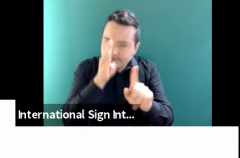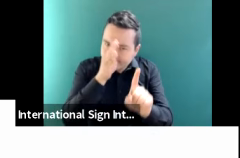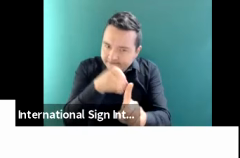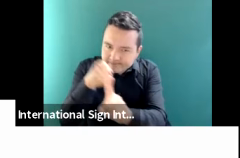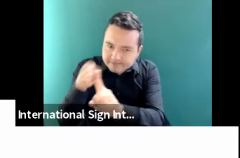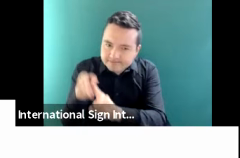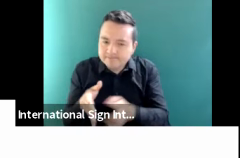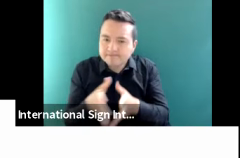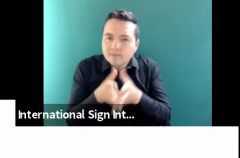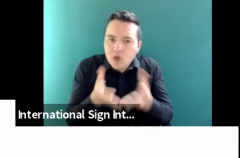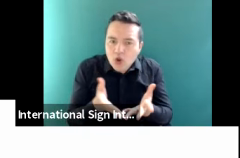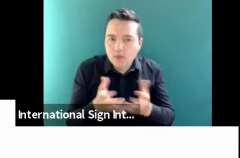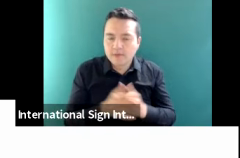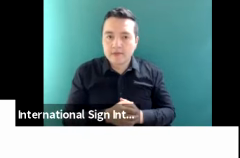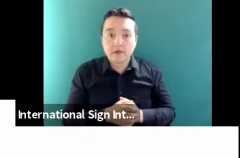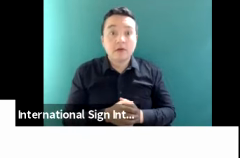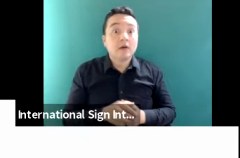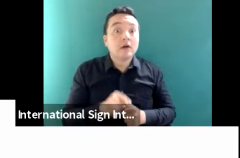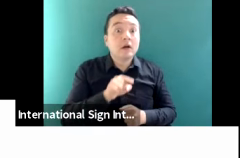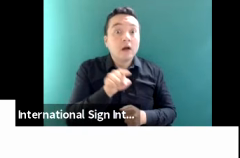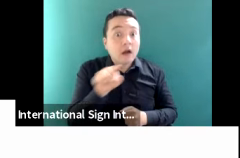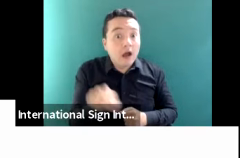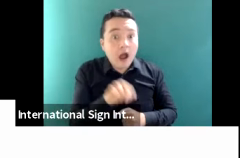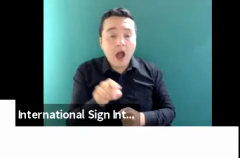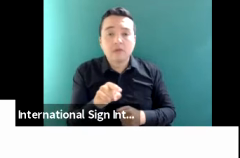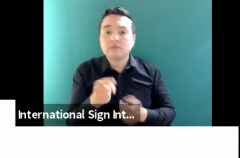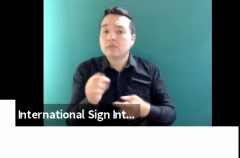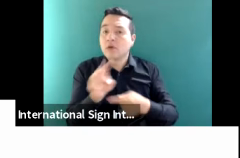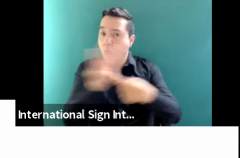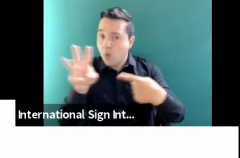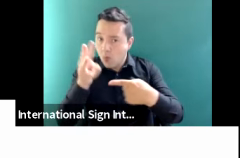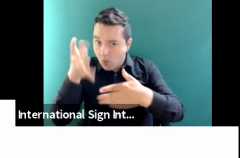Without standards, it's difficult to make progress.